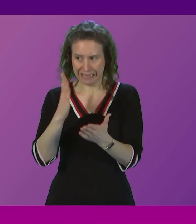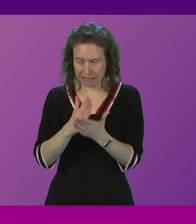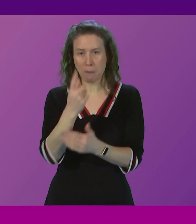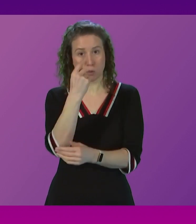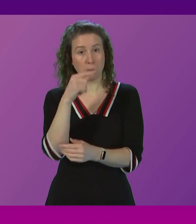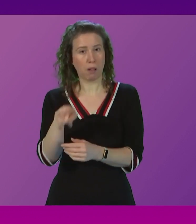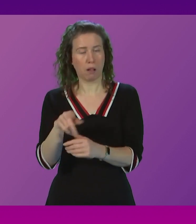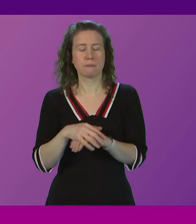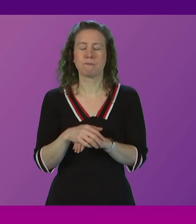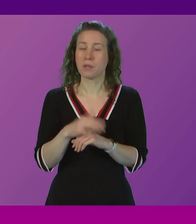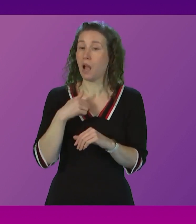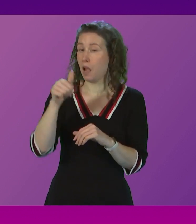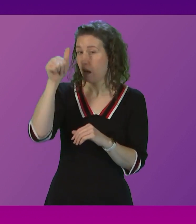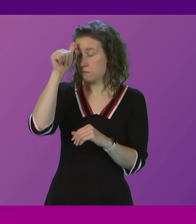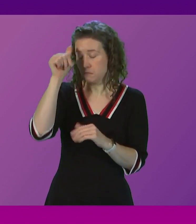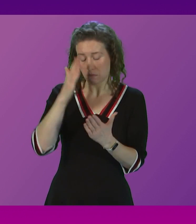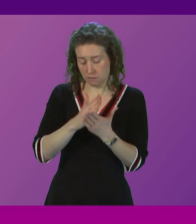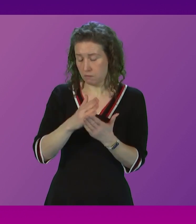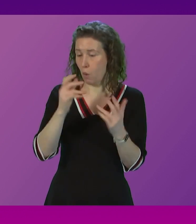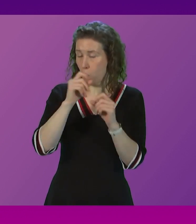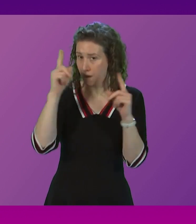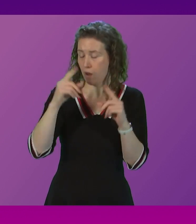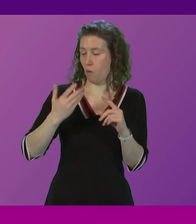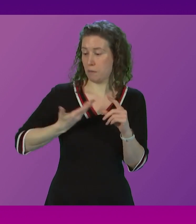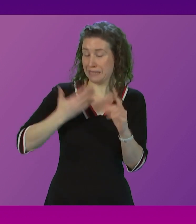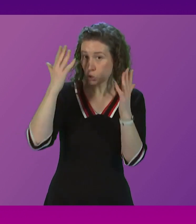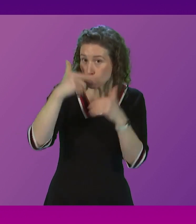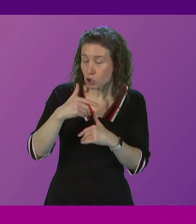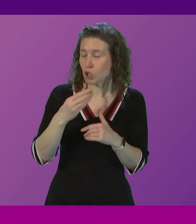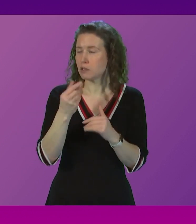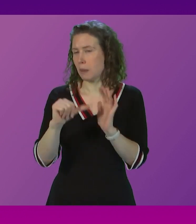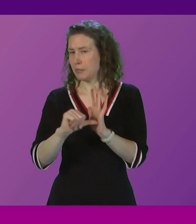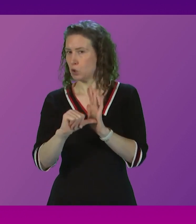I am very aware of business concerns on some outstanding issues. We take those seriously,